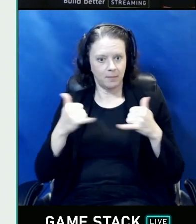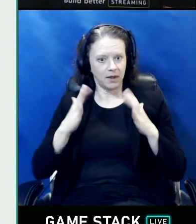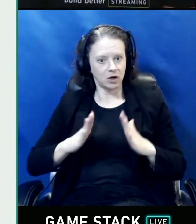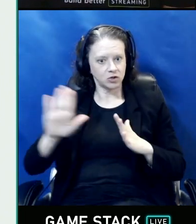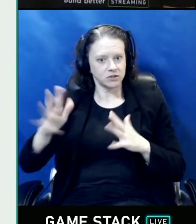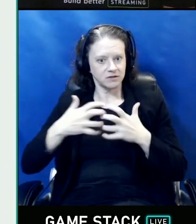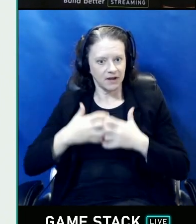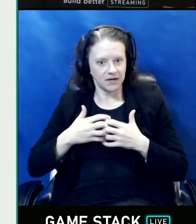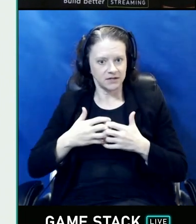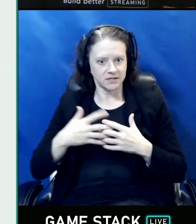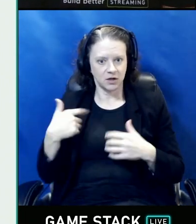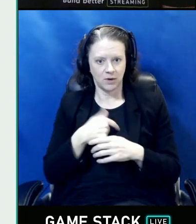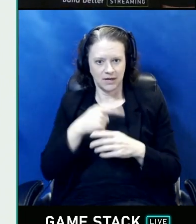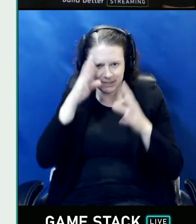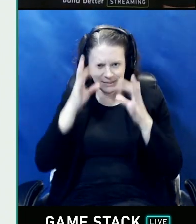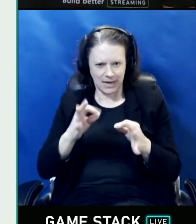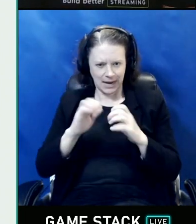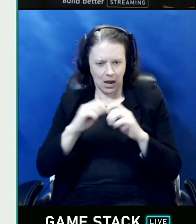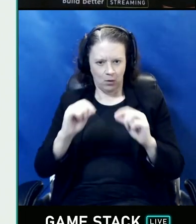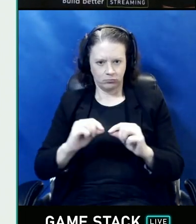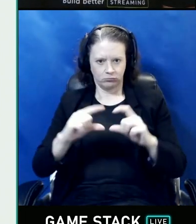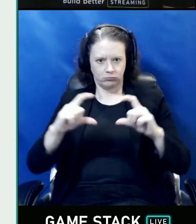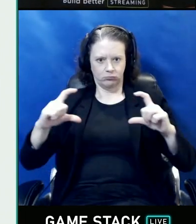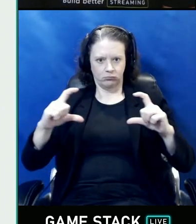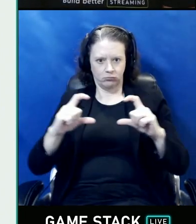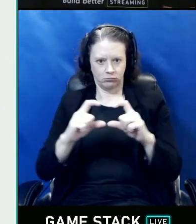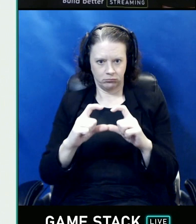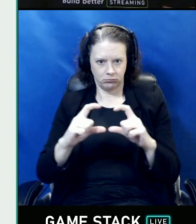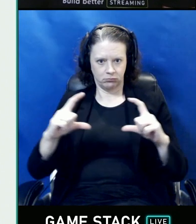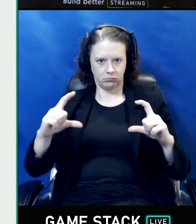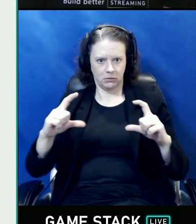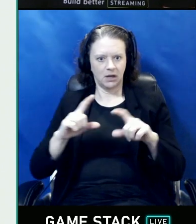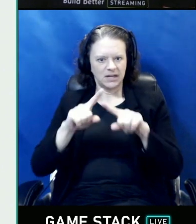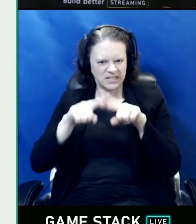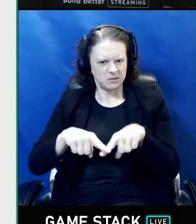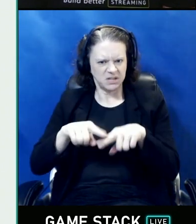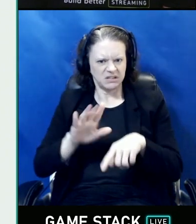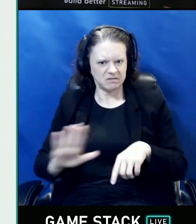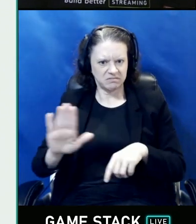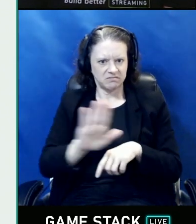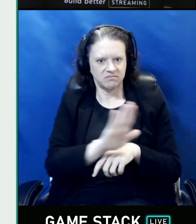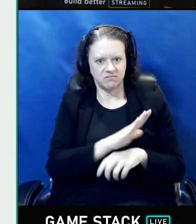want to best scale your UI for the different size devices your players might have. Be it a phone,